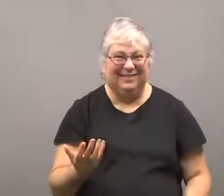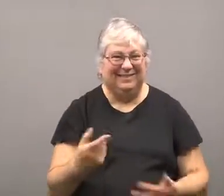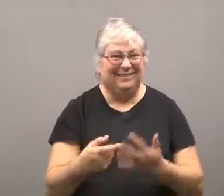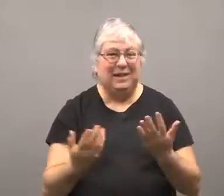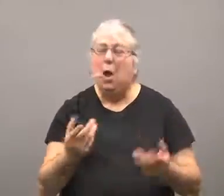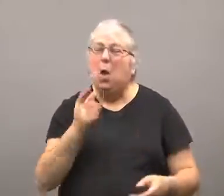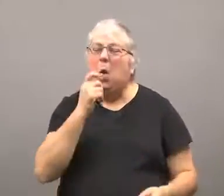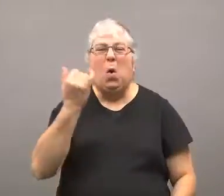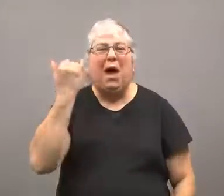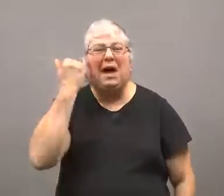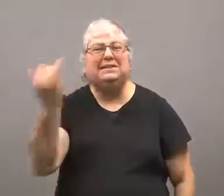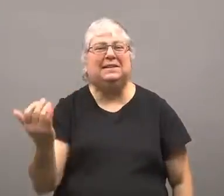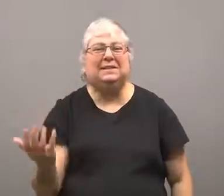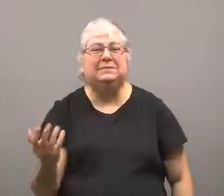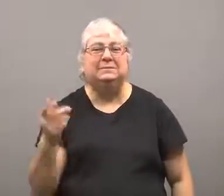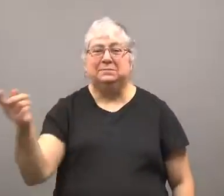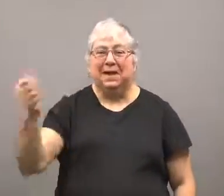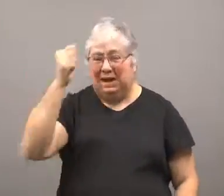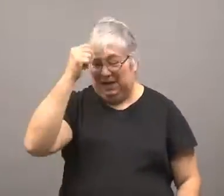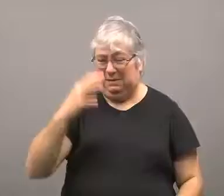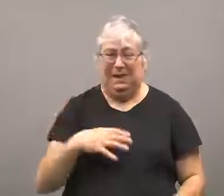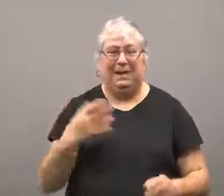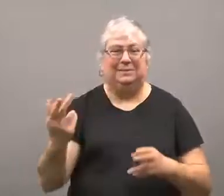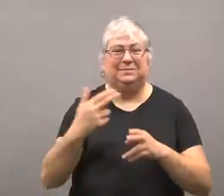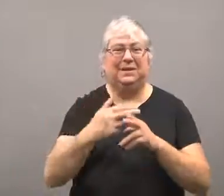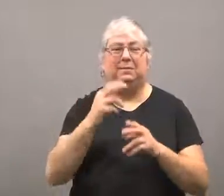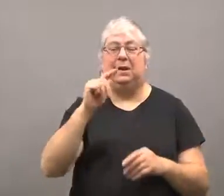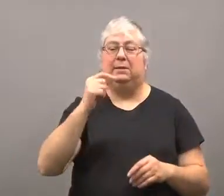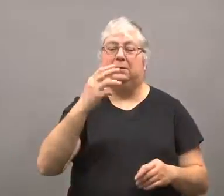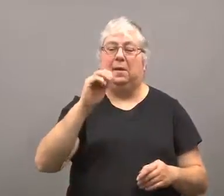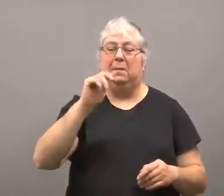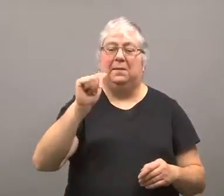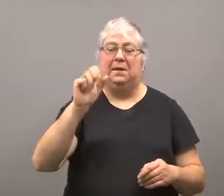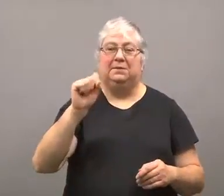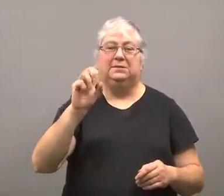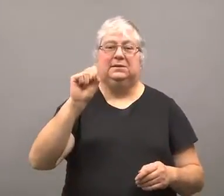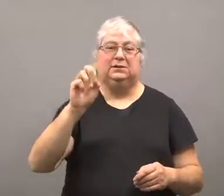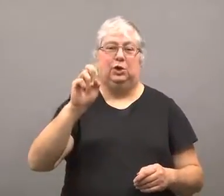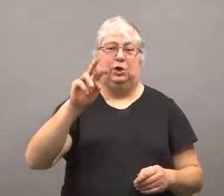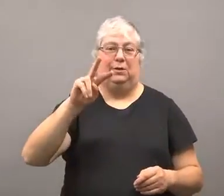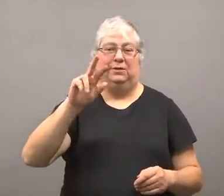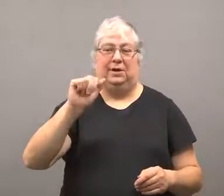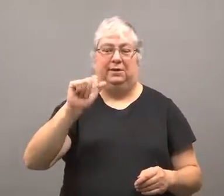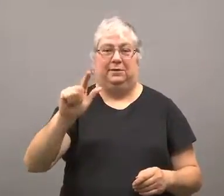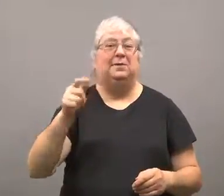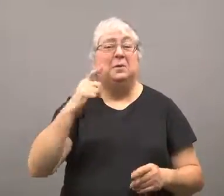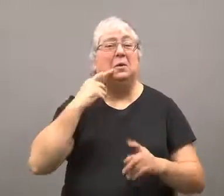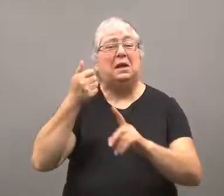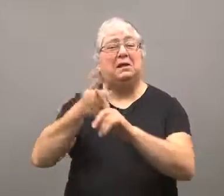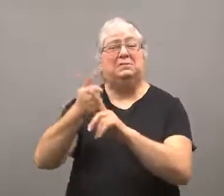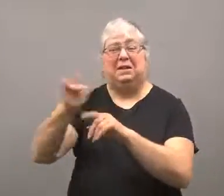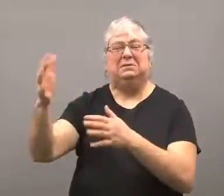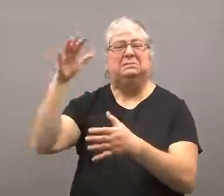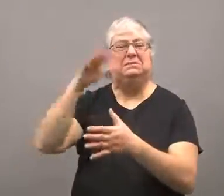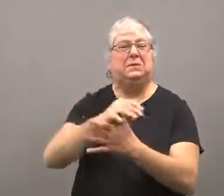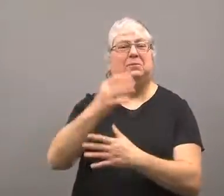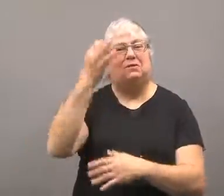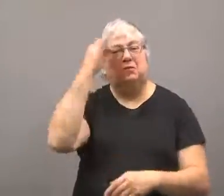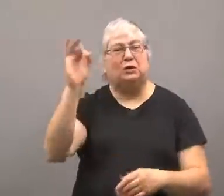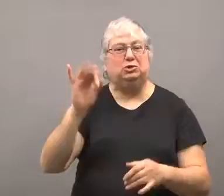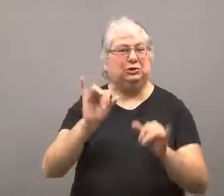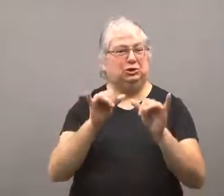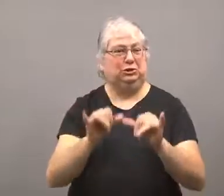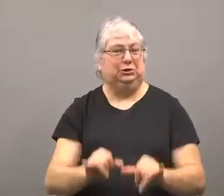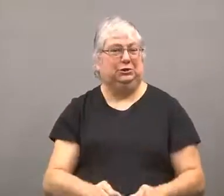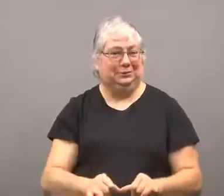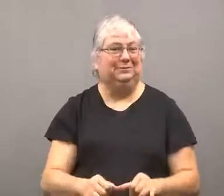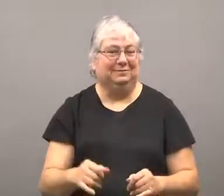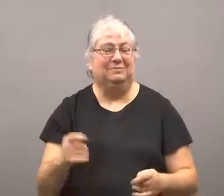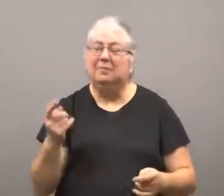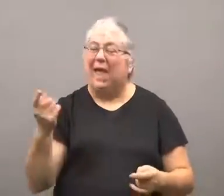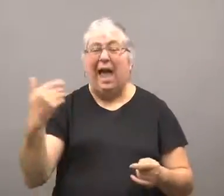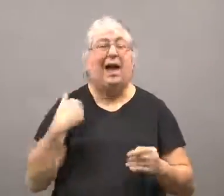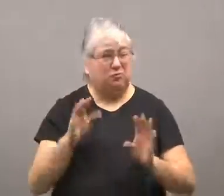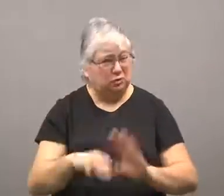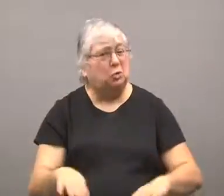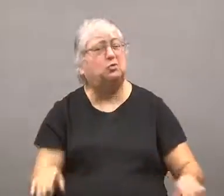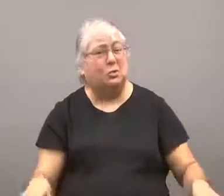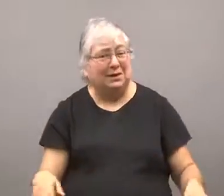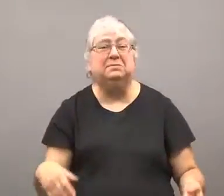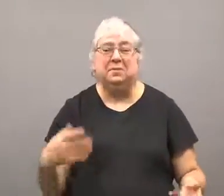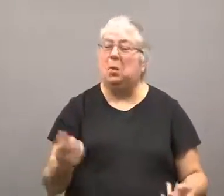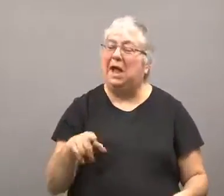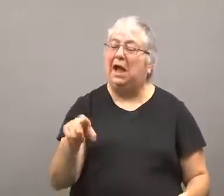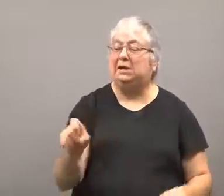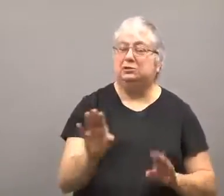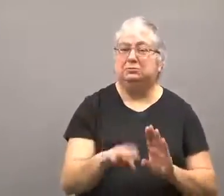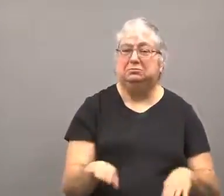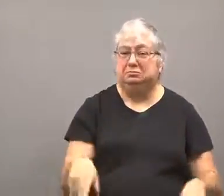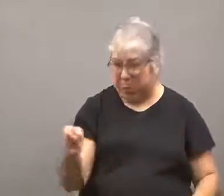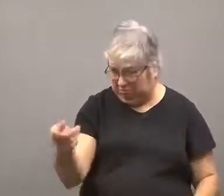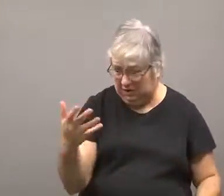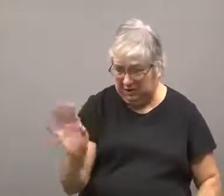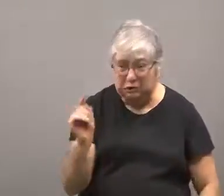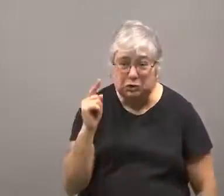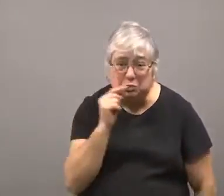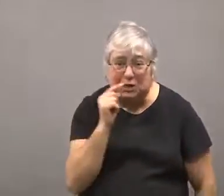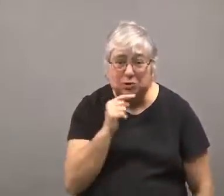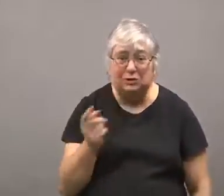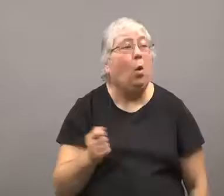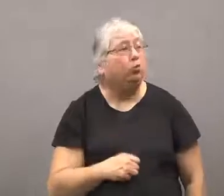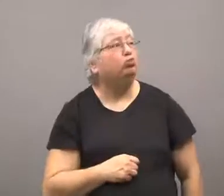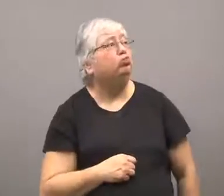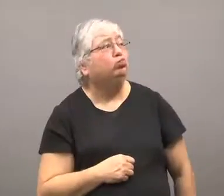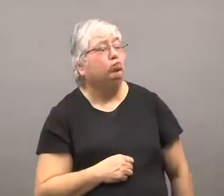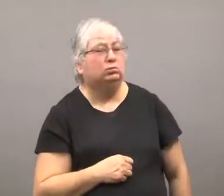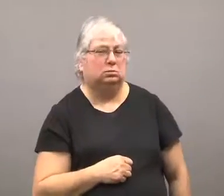It was invented by Thomas Serval, a top French engineer with kids.